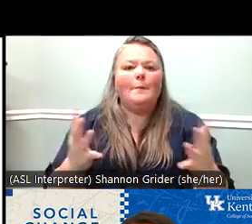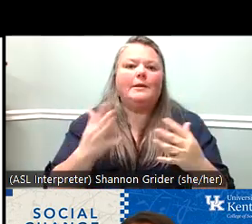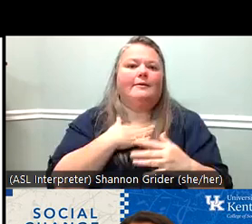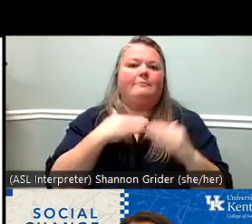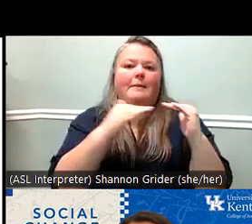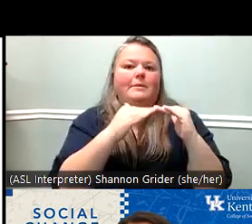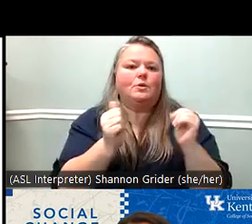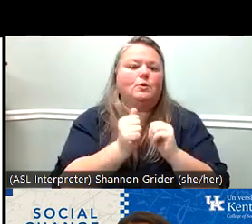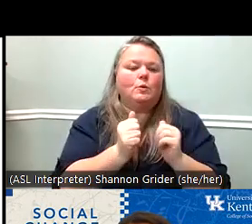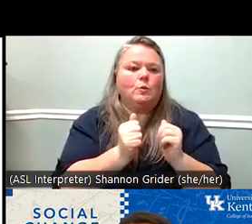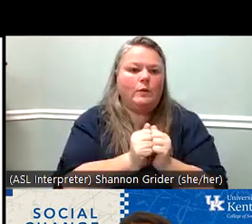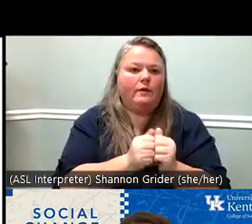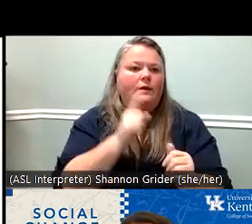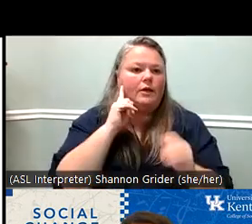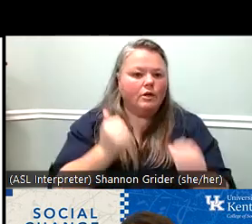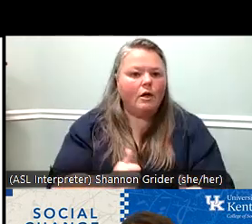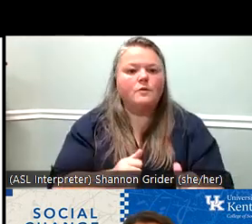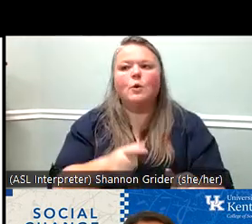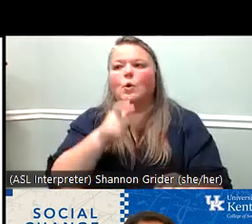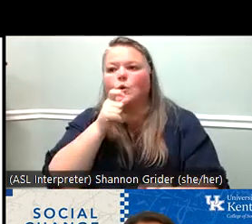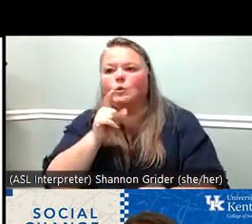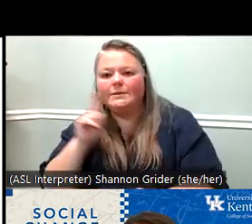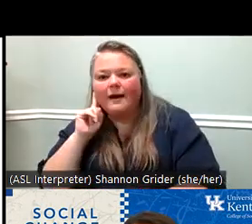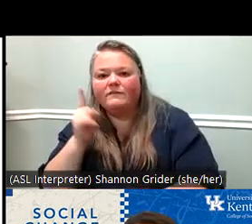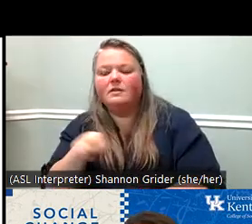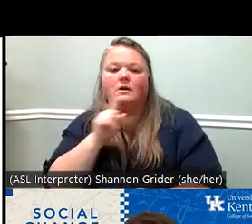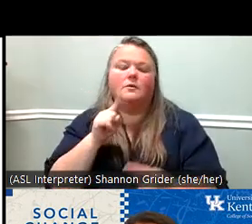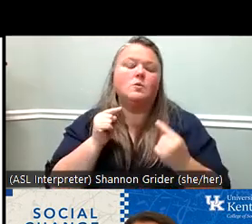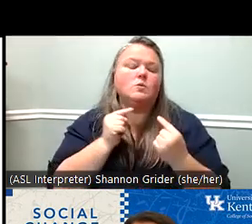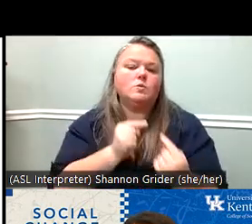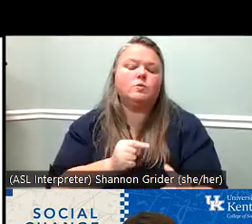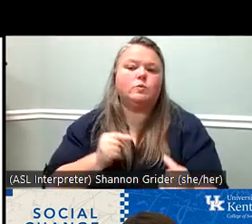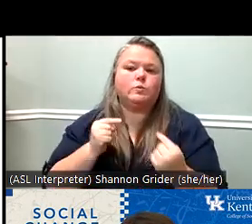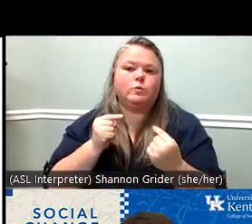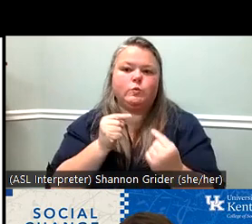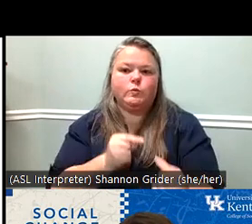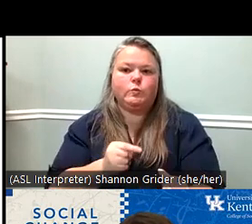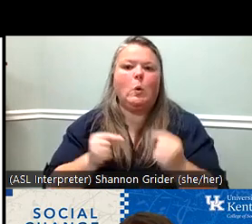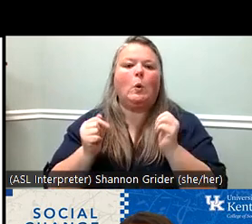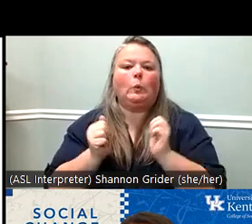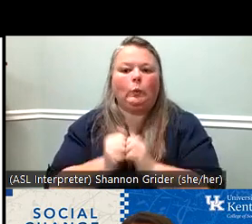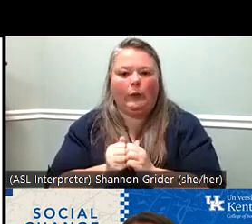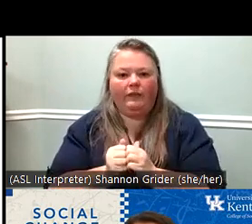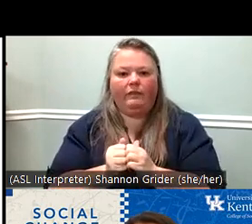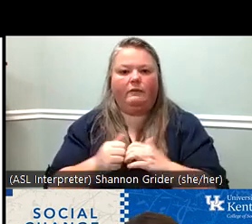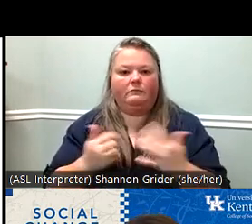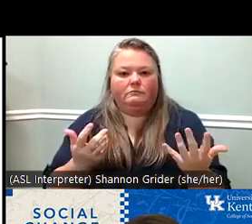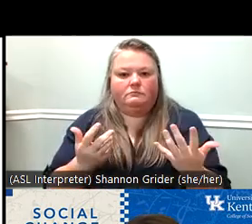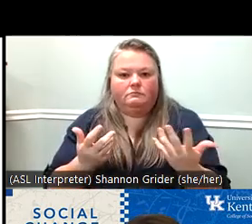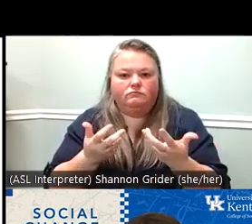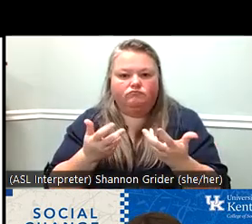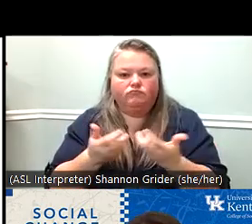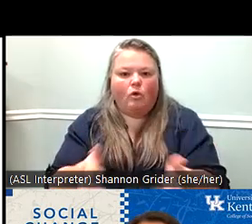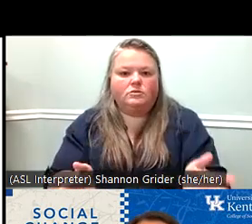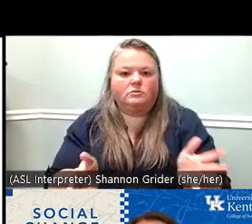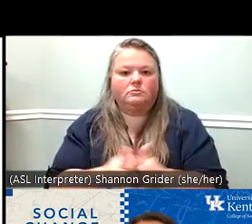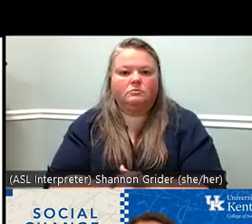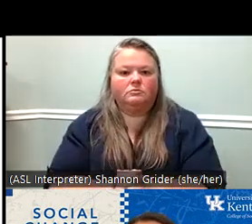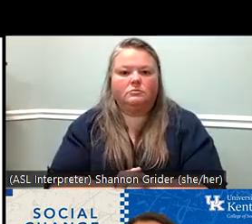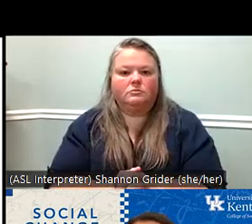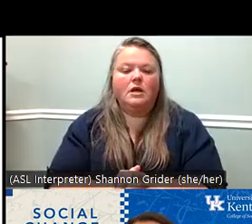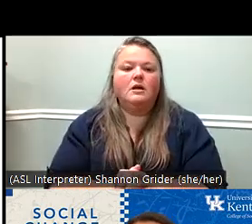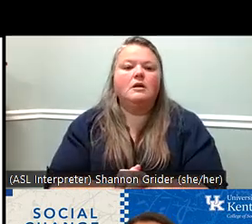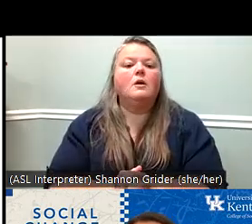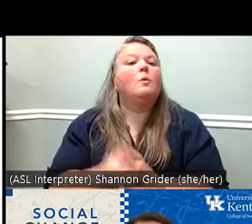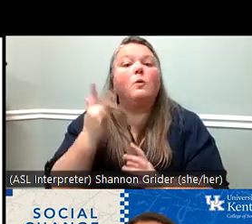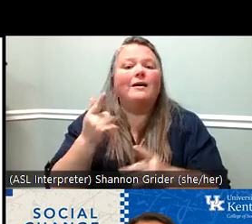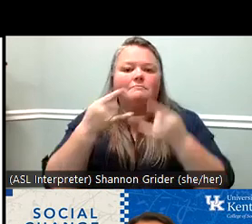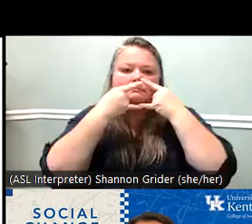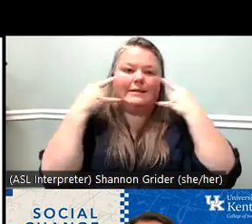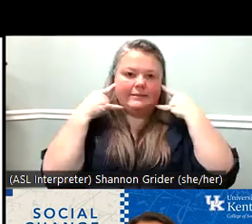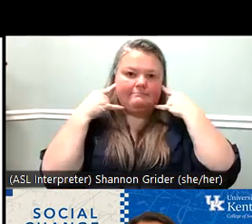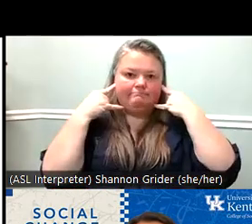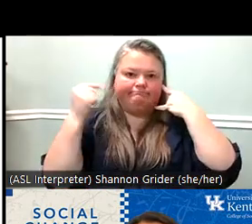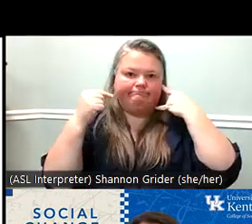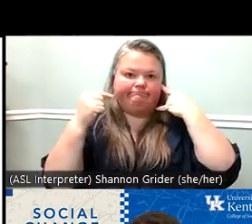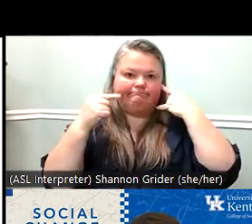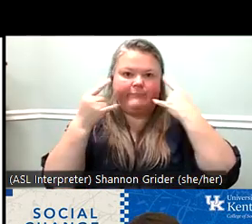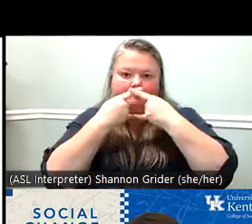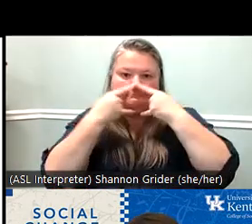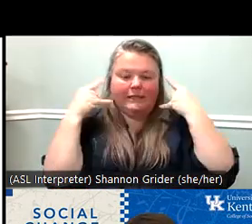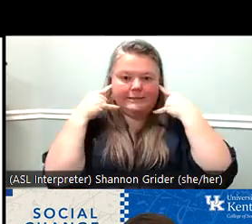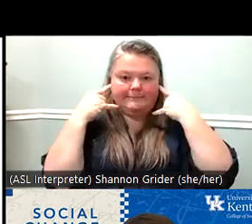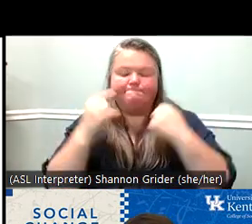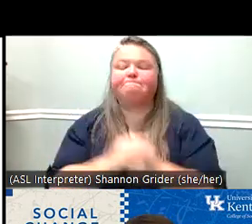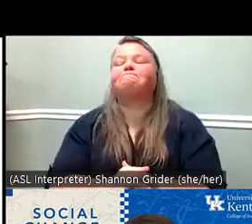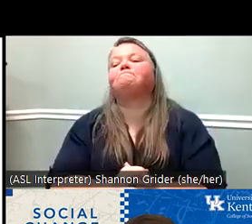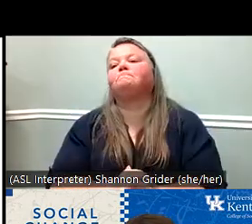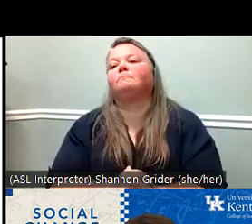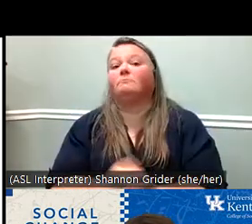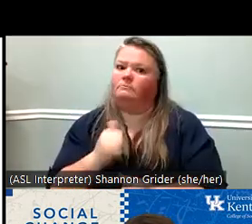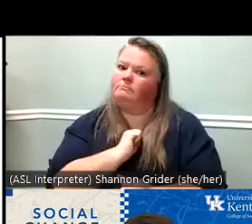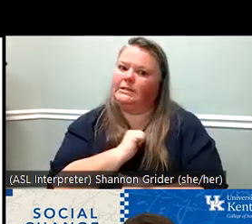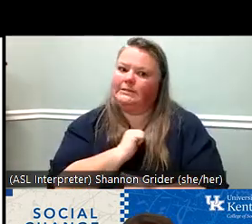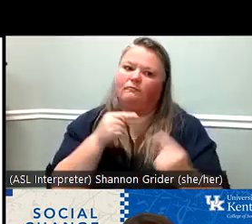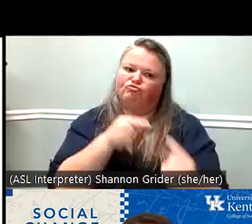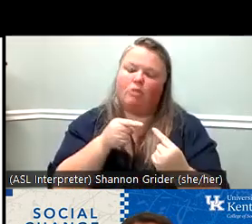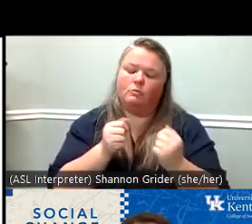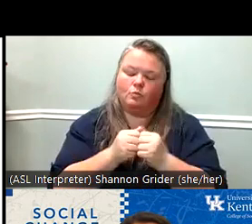NOT INTENDED TO WORK ON HEARING LOSS AND MENTAL HEALTH, BUT WHEN I STARTED MY PH.D. PROGRAM THE PANDEMIC HIT, AND WHEN IT HIT I JUST SAW SO MANY OF MY FELLOW PEOPLE,